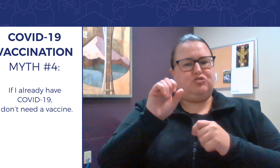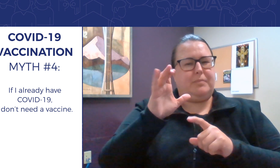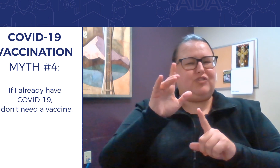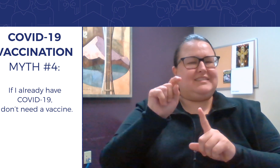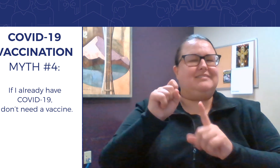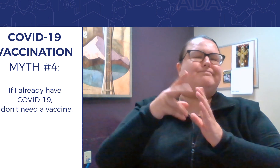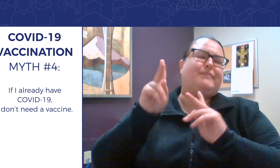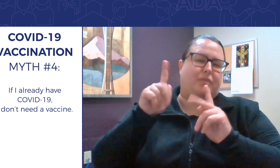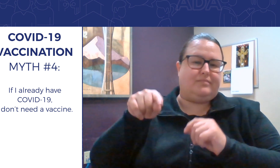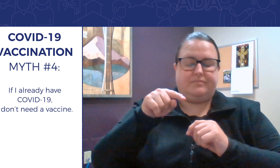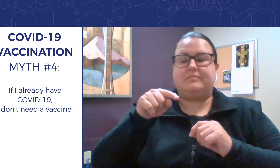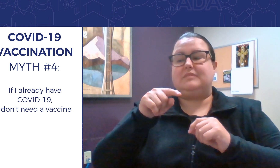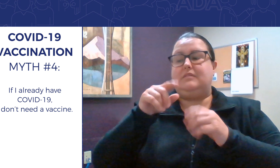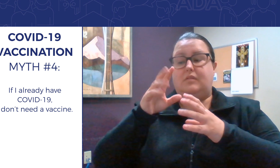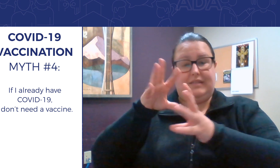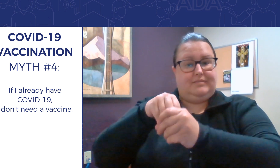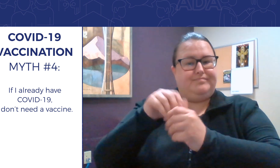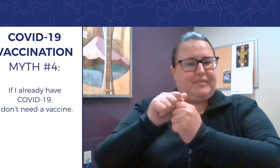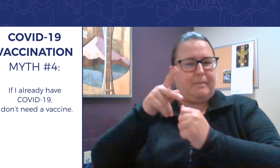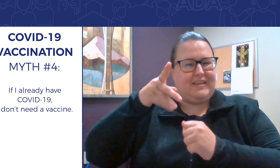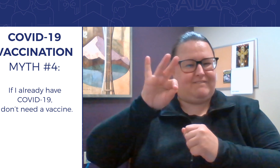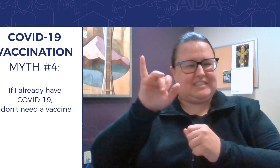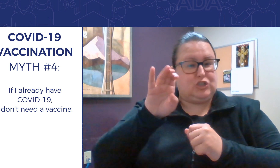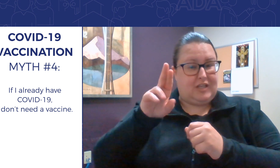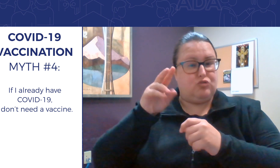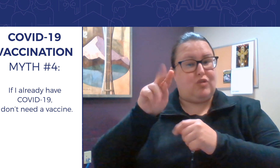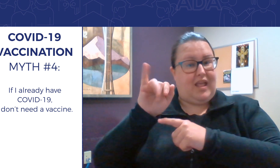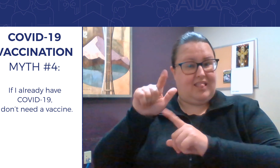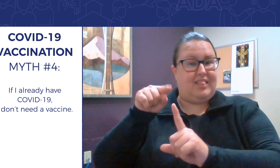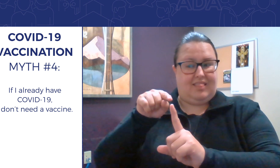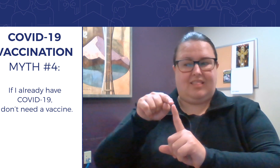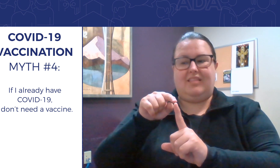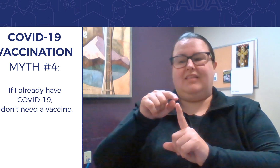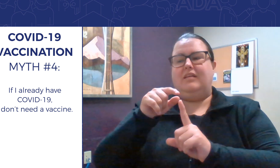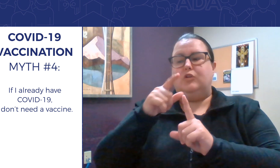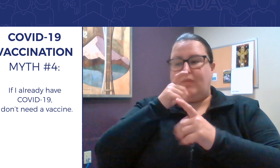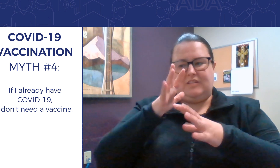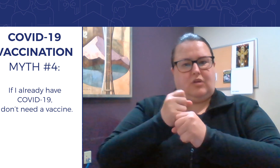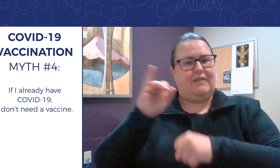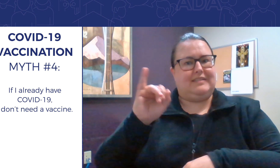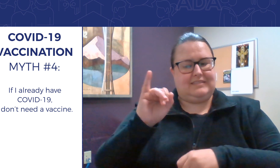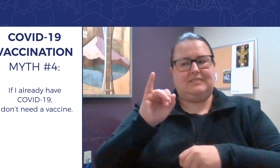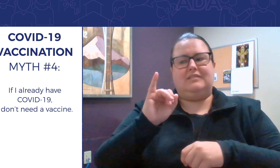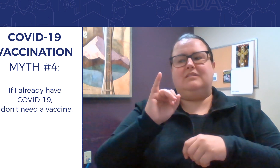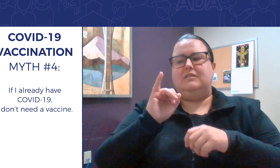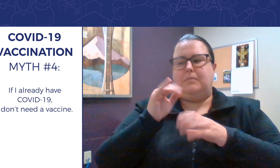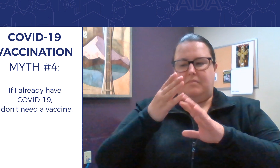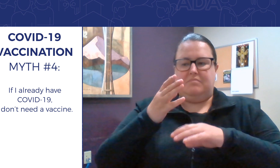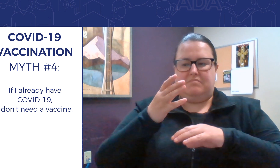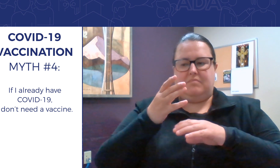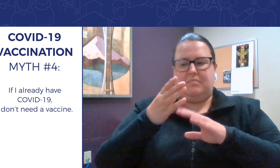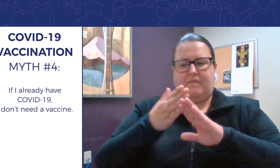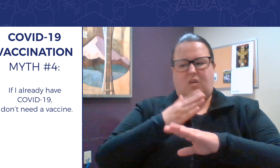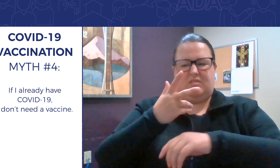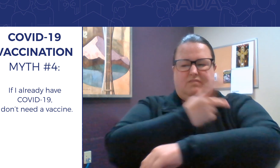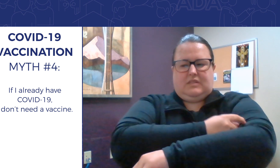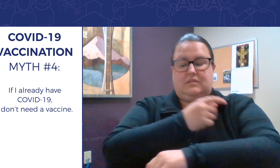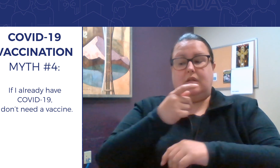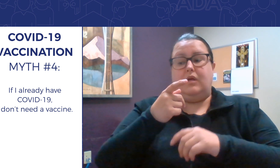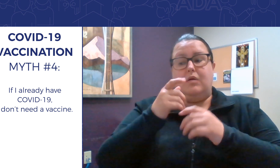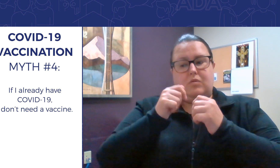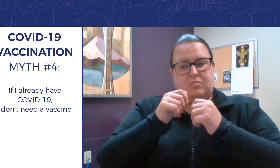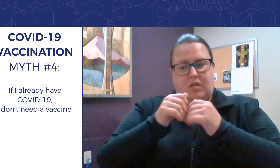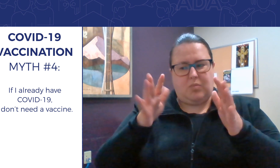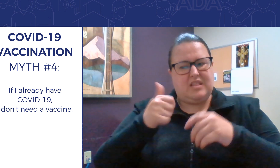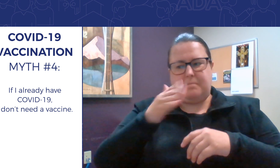A few subjects or people who have received the Pfizer vaccine after being sick from COVID-19 had no